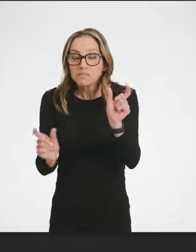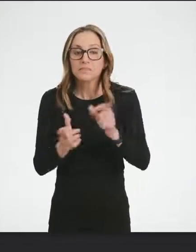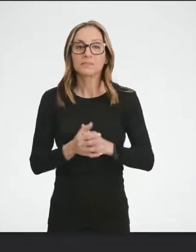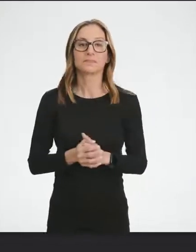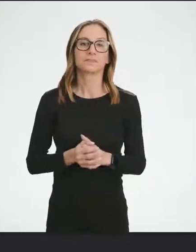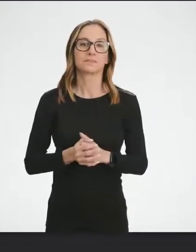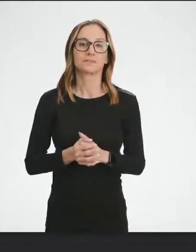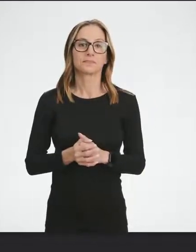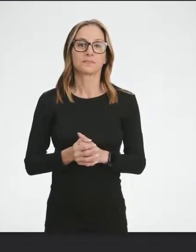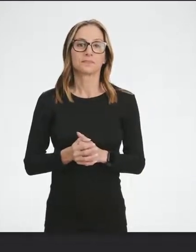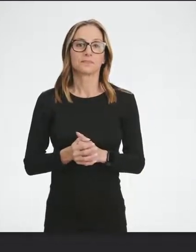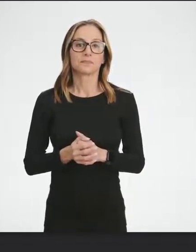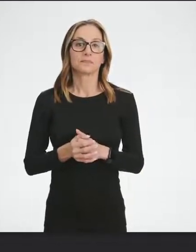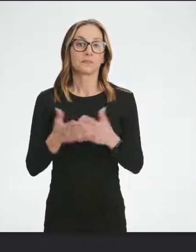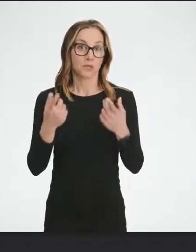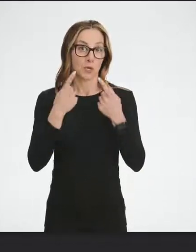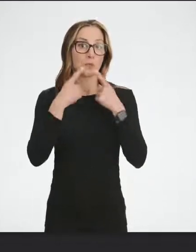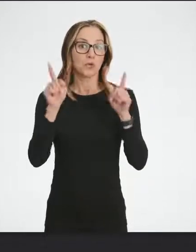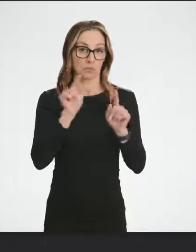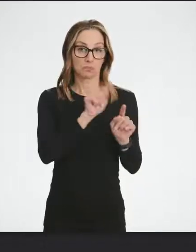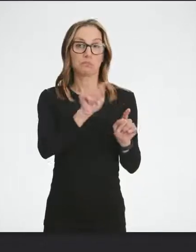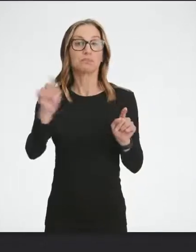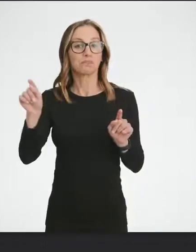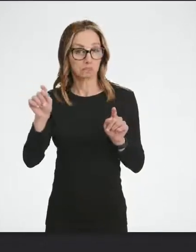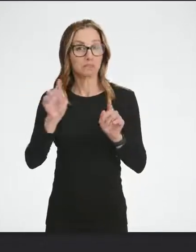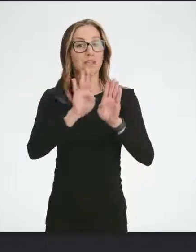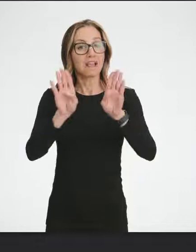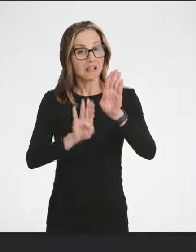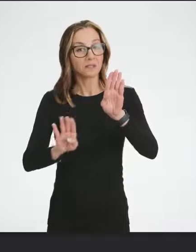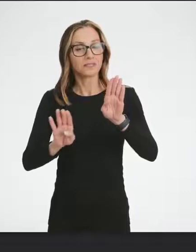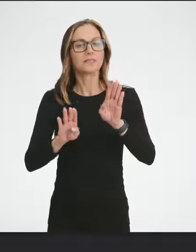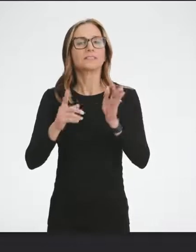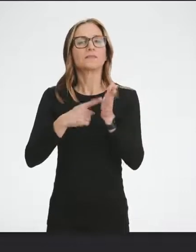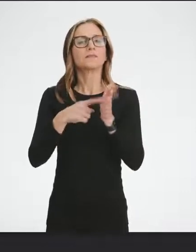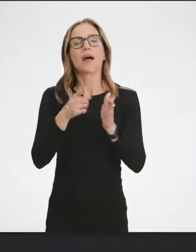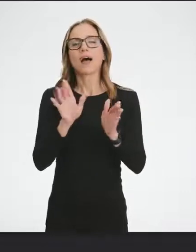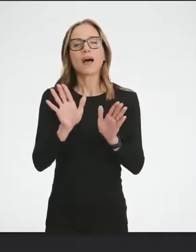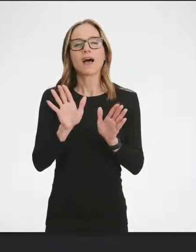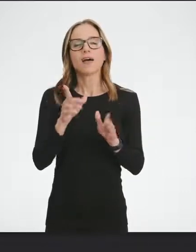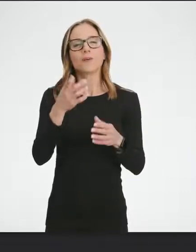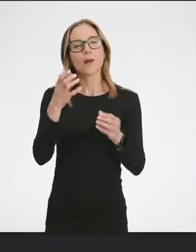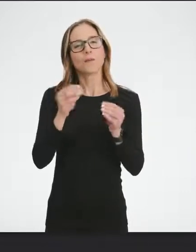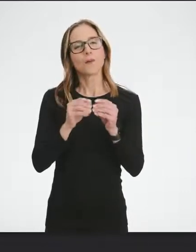And while this model works for many common layouts, sometimes you need something more flexible.